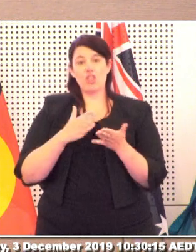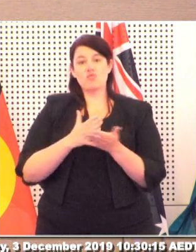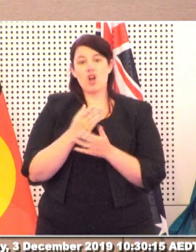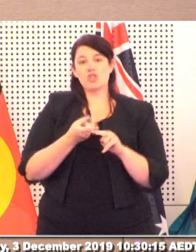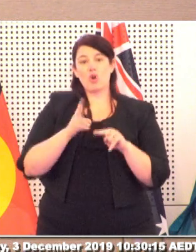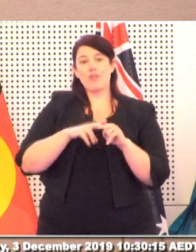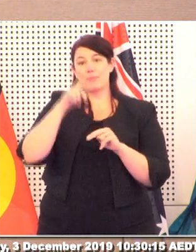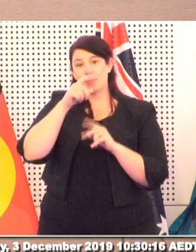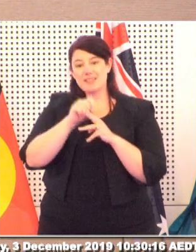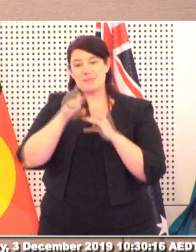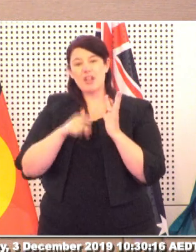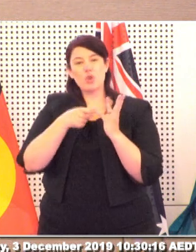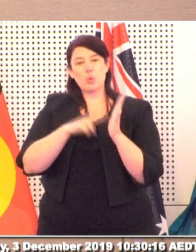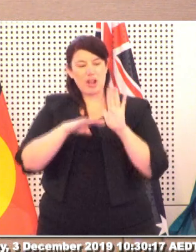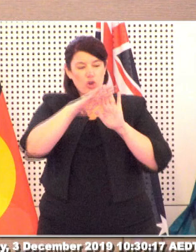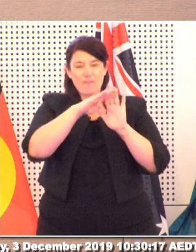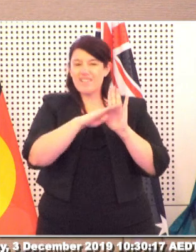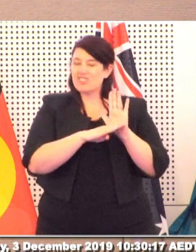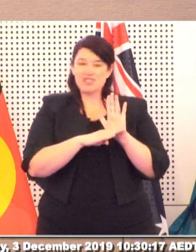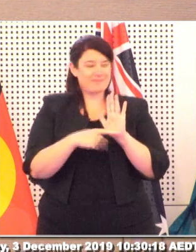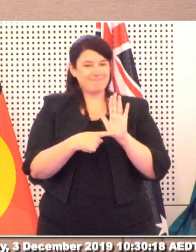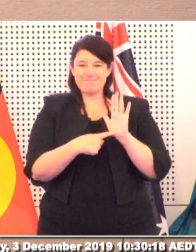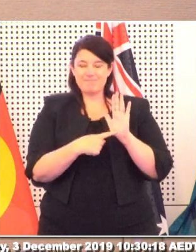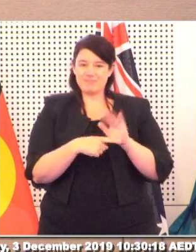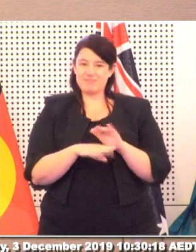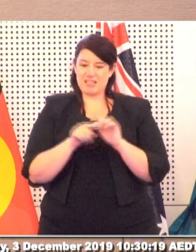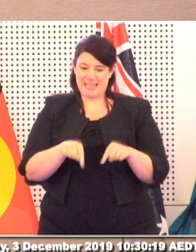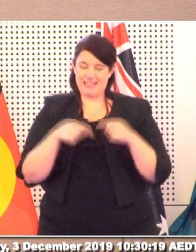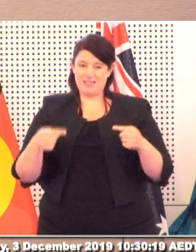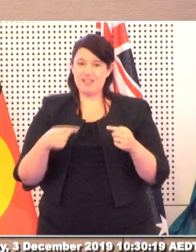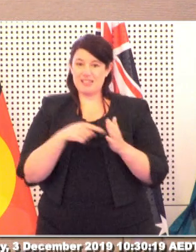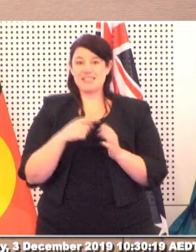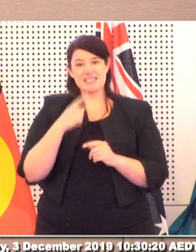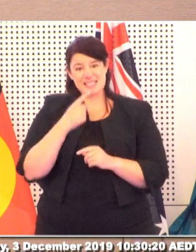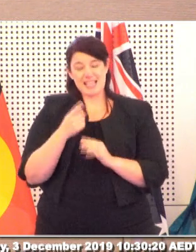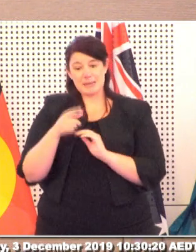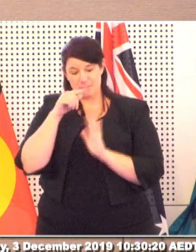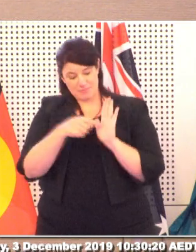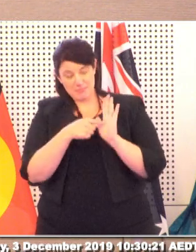that specifies explicitly that people with disability should have the opportunity to choose their place of residence